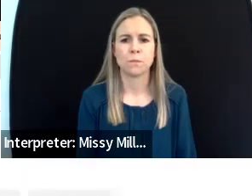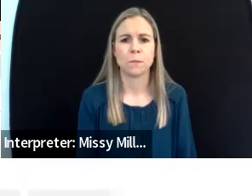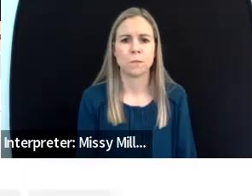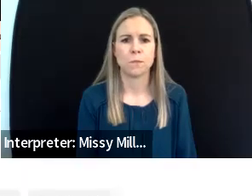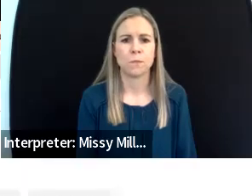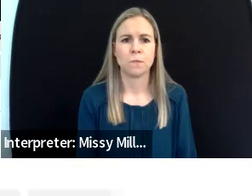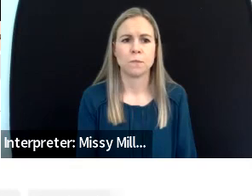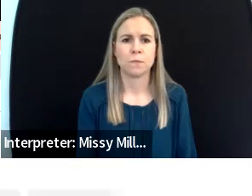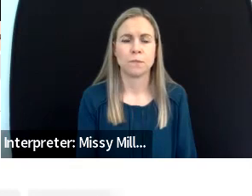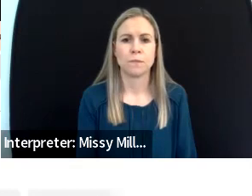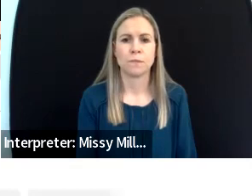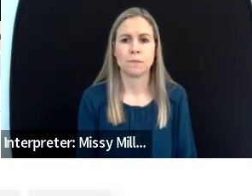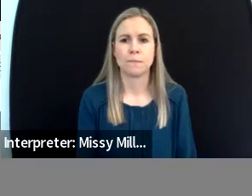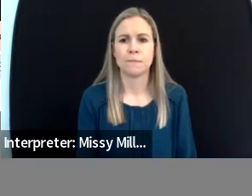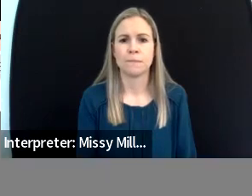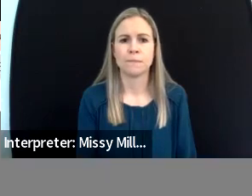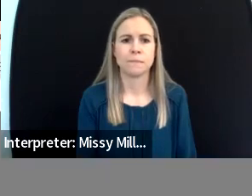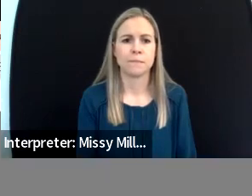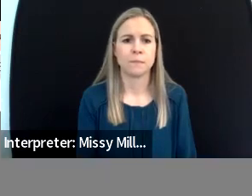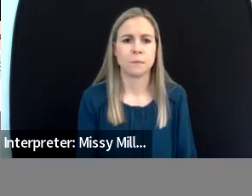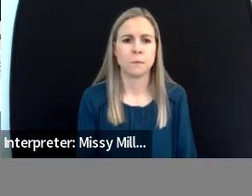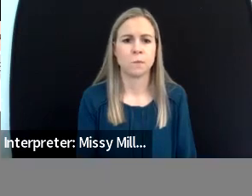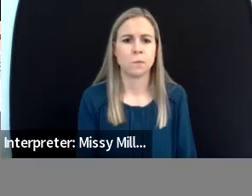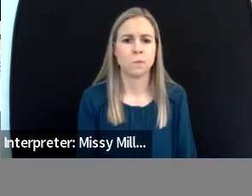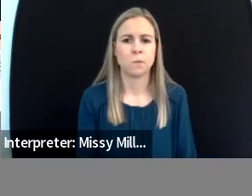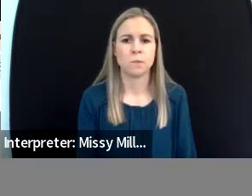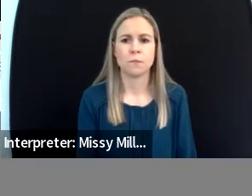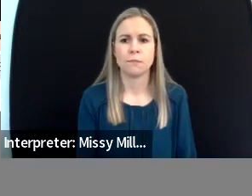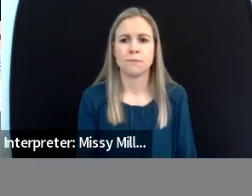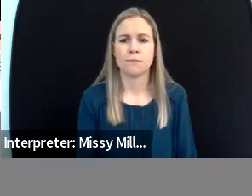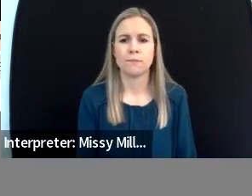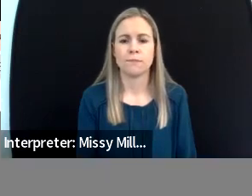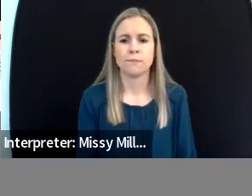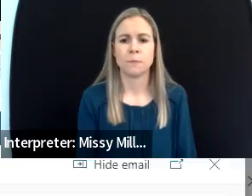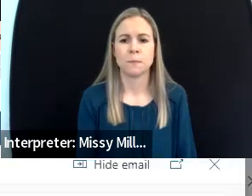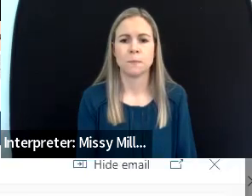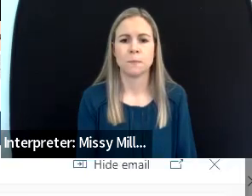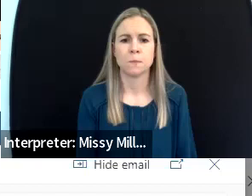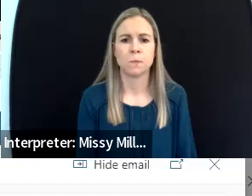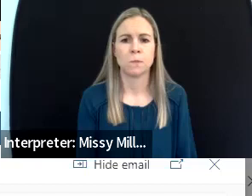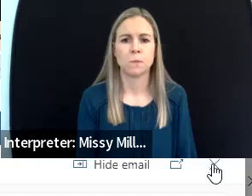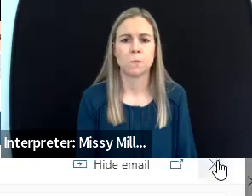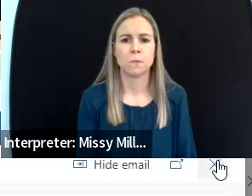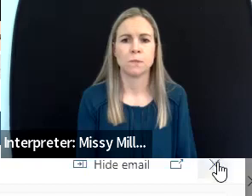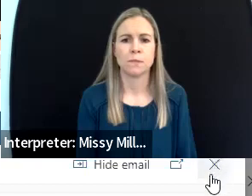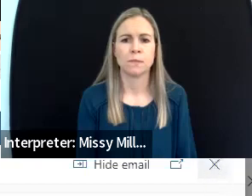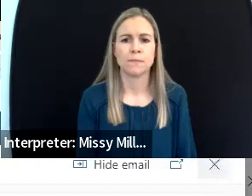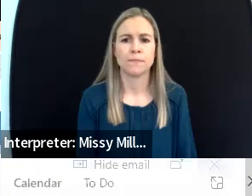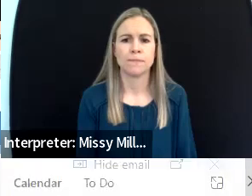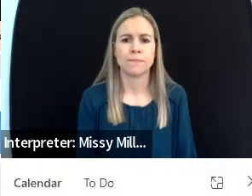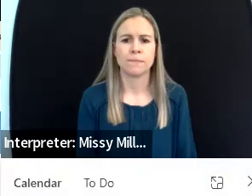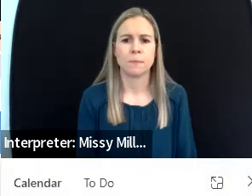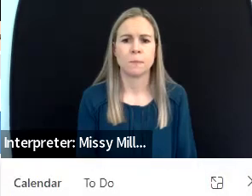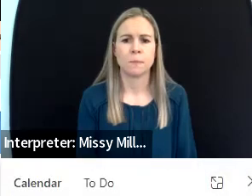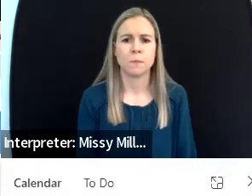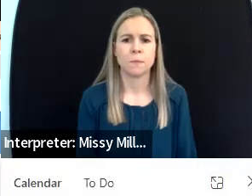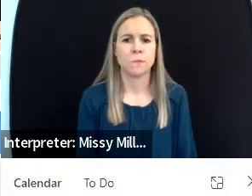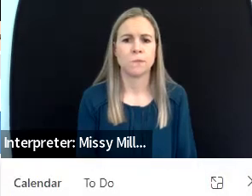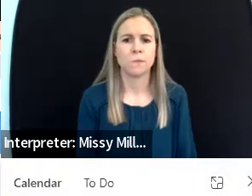Dr. Dillahunt: All right.